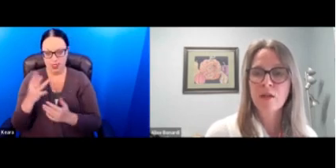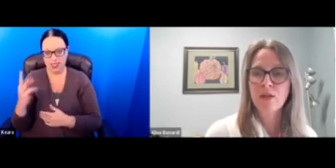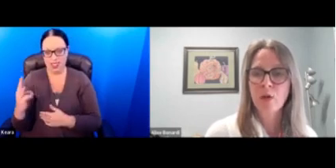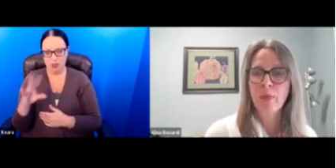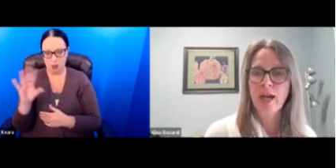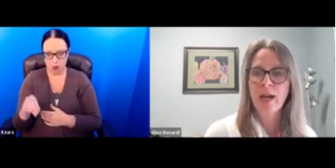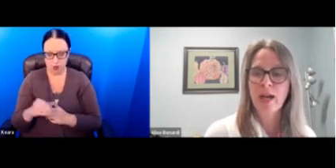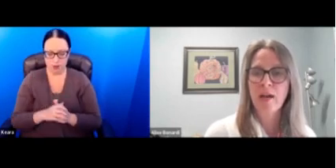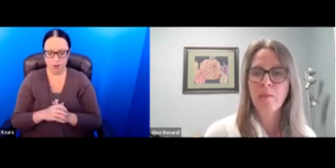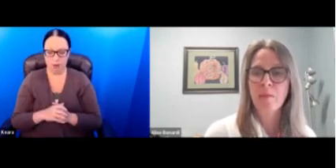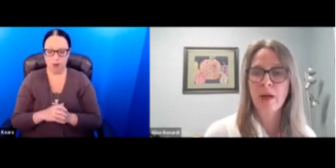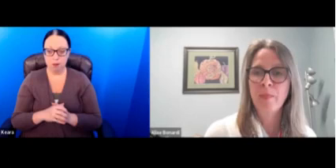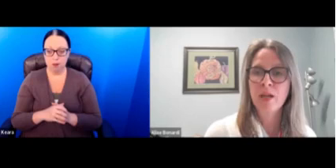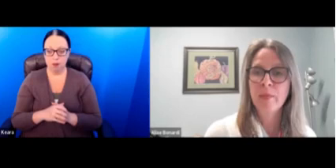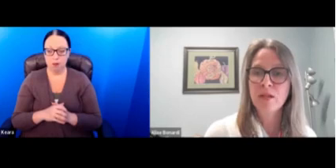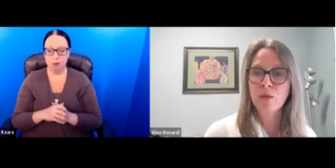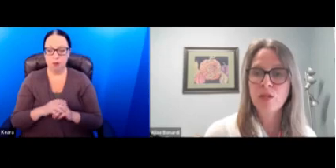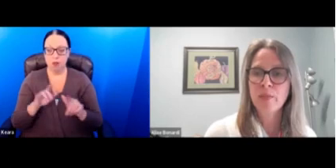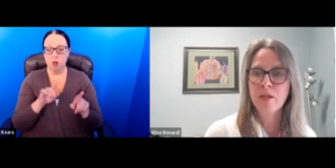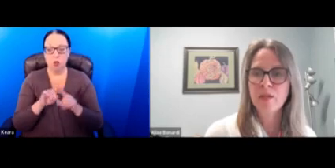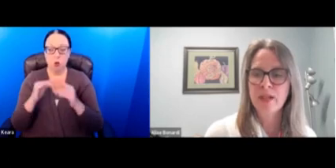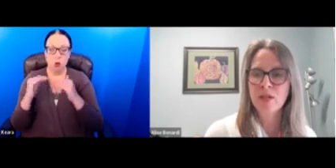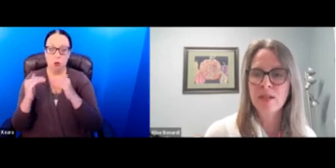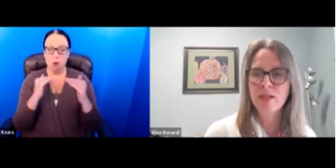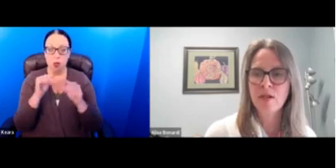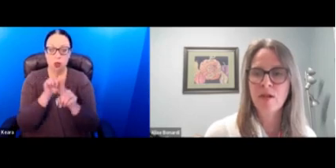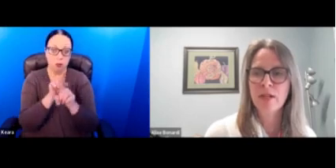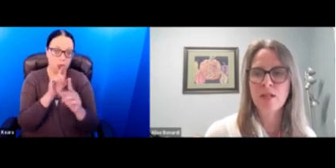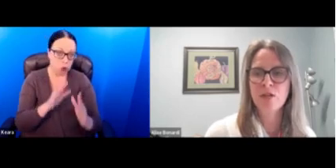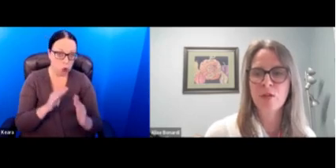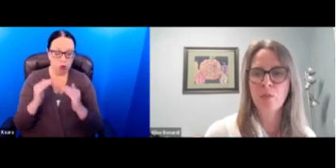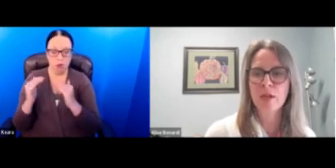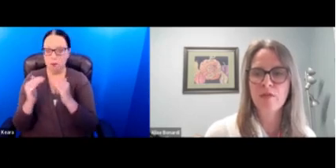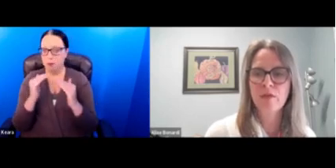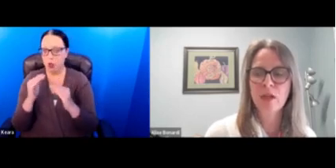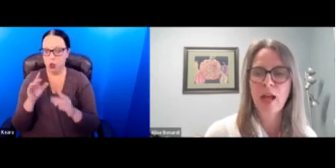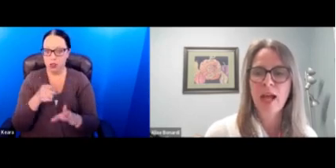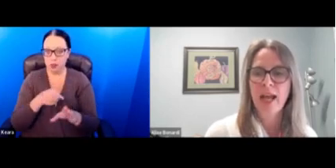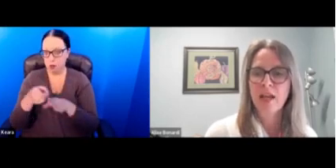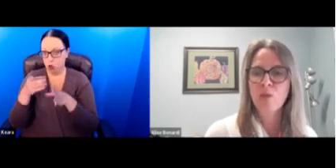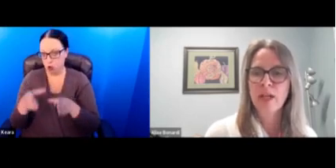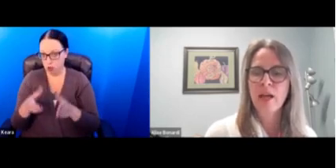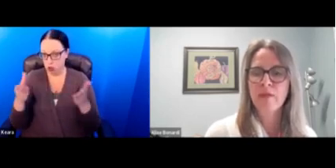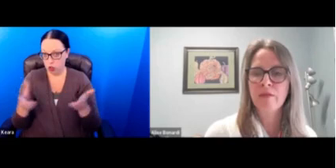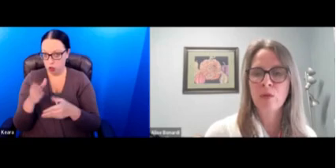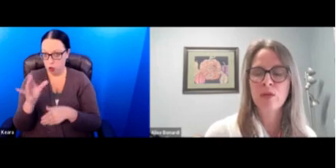also by by peer mentors, peer specialists are in this group wonderful. And we have the folks